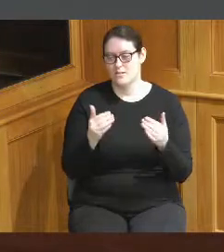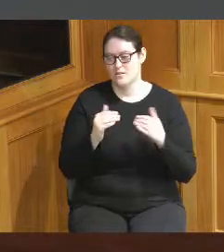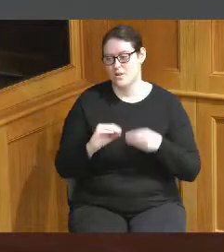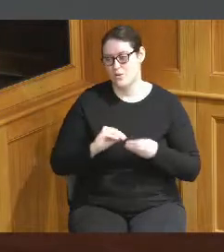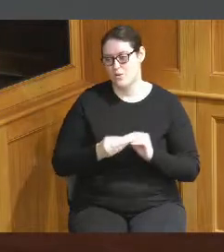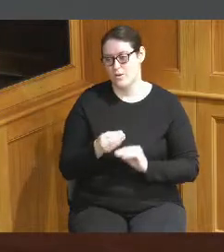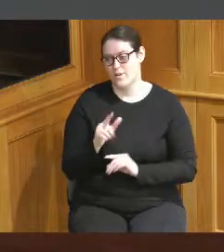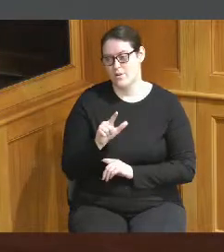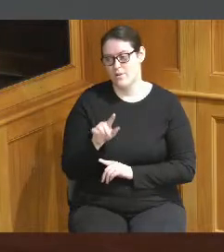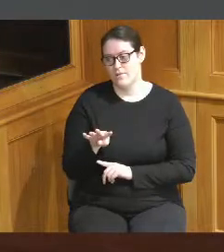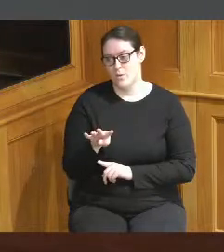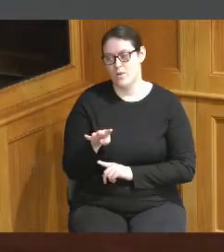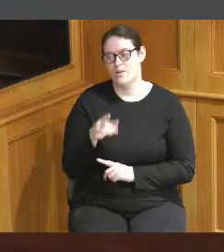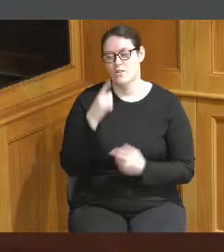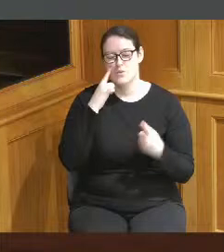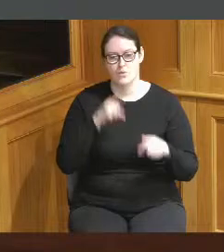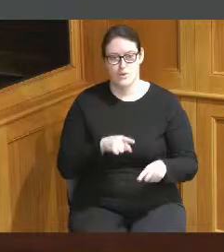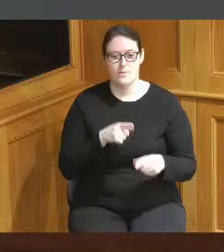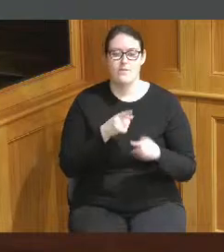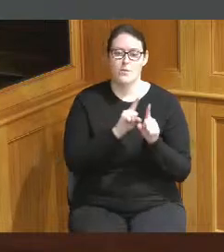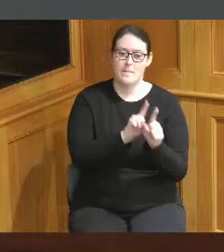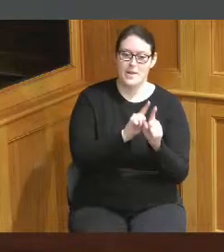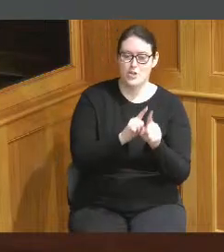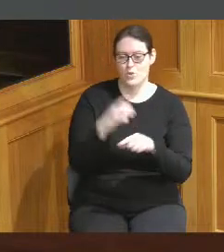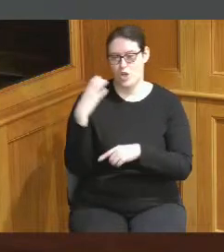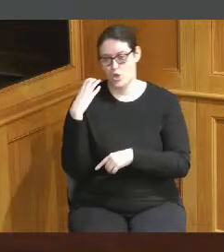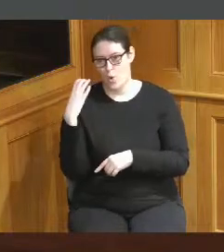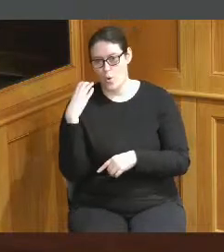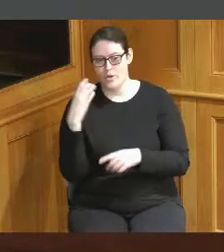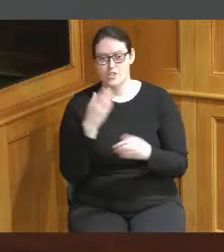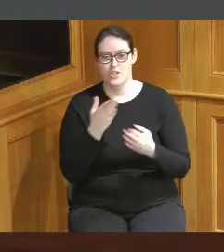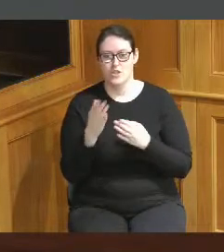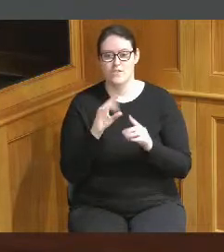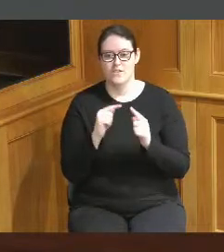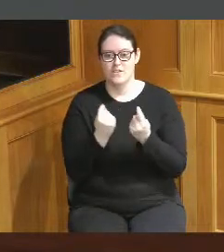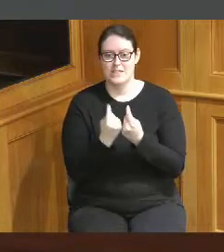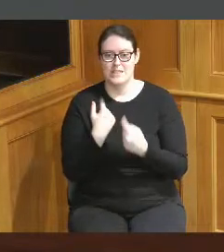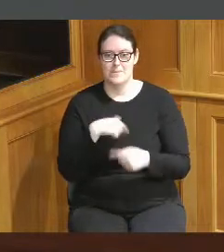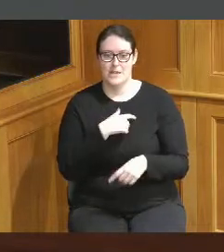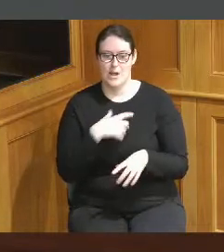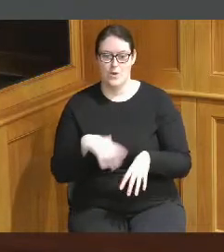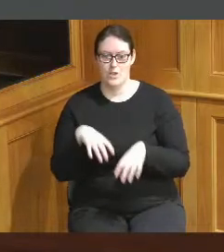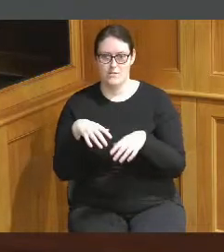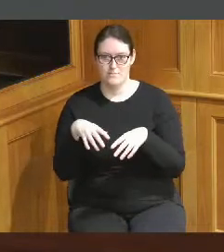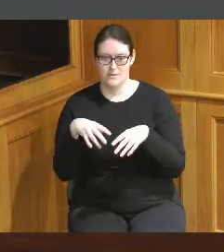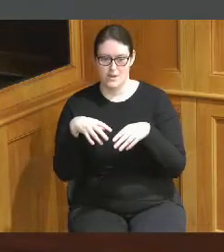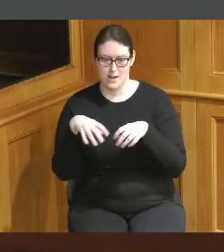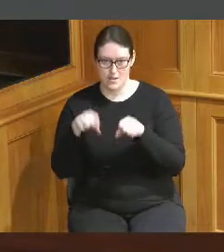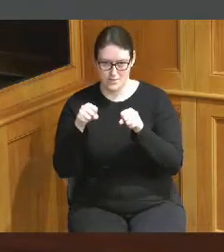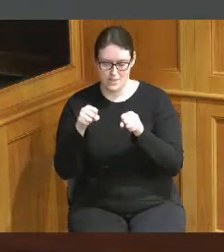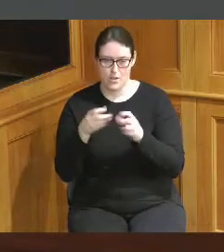there's some potentially severe weather moving through the region I talked with Ryan from EMA